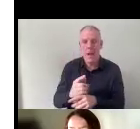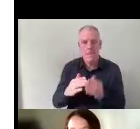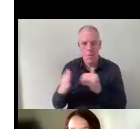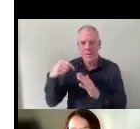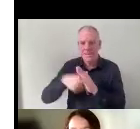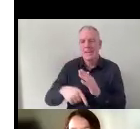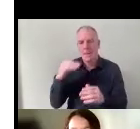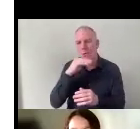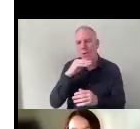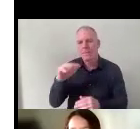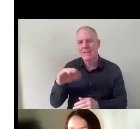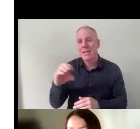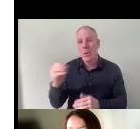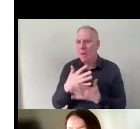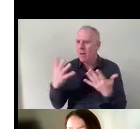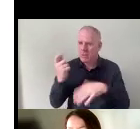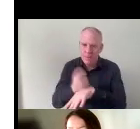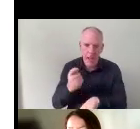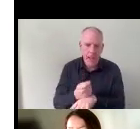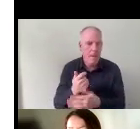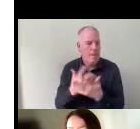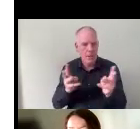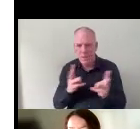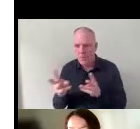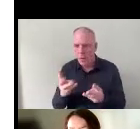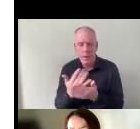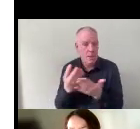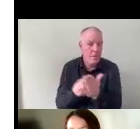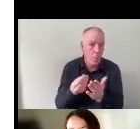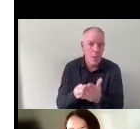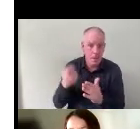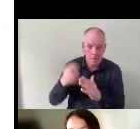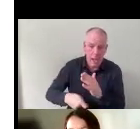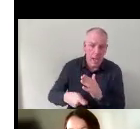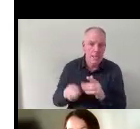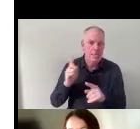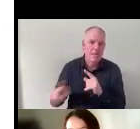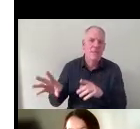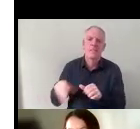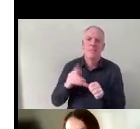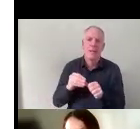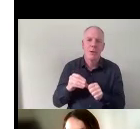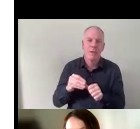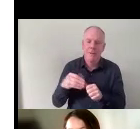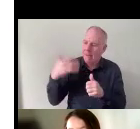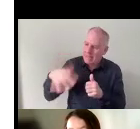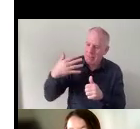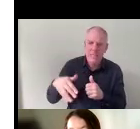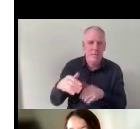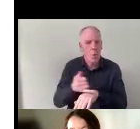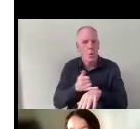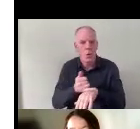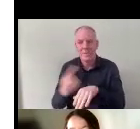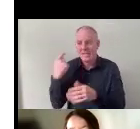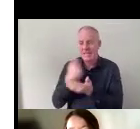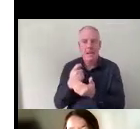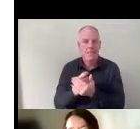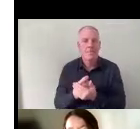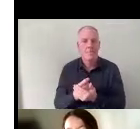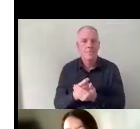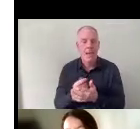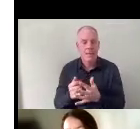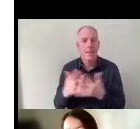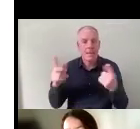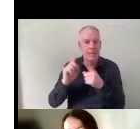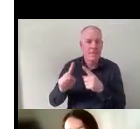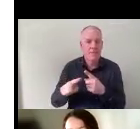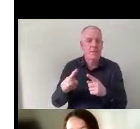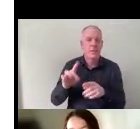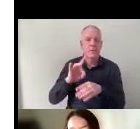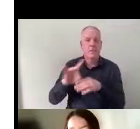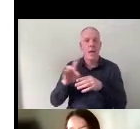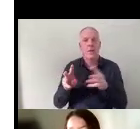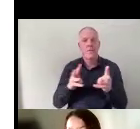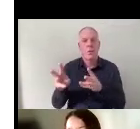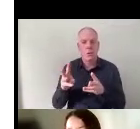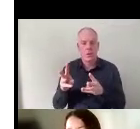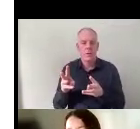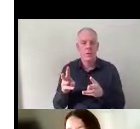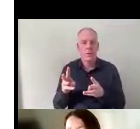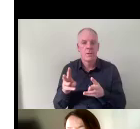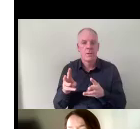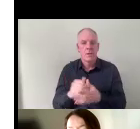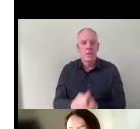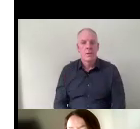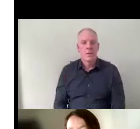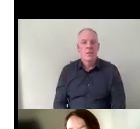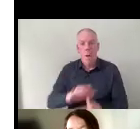investsed a lot of time and probably a lot of money in using very special and very expensive pigments and a large variety of expensive pigments. So all these techniques